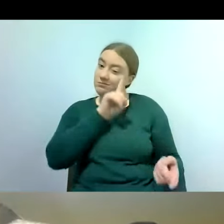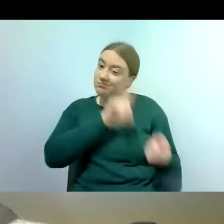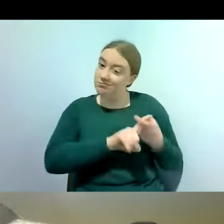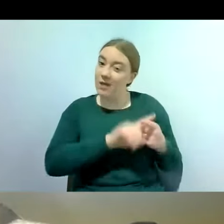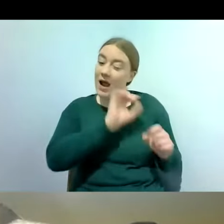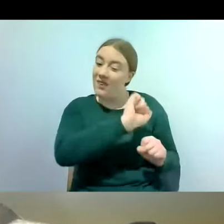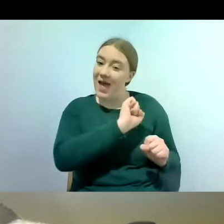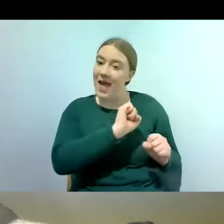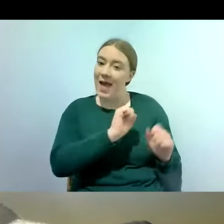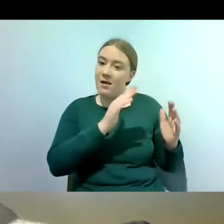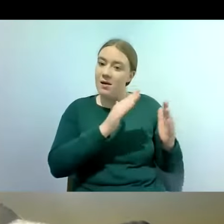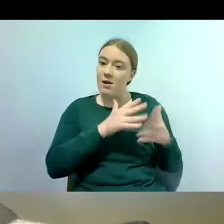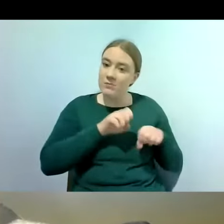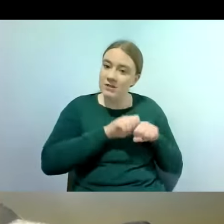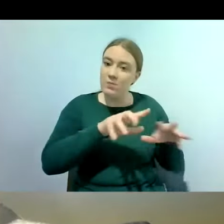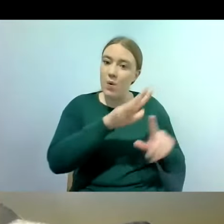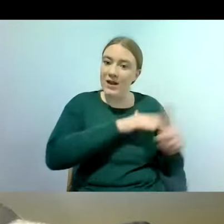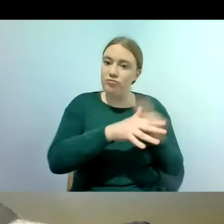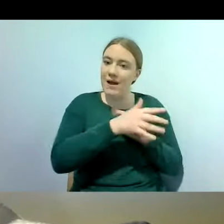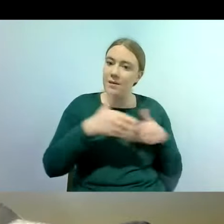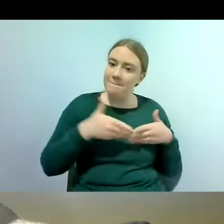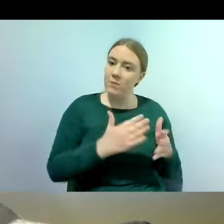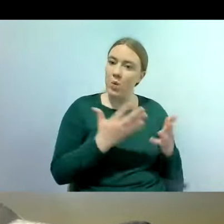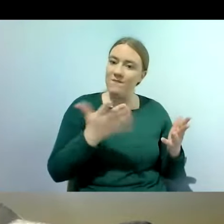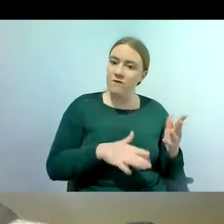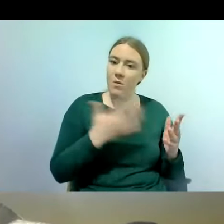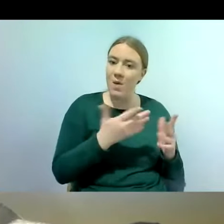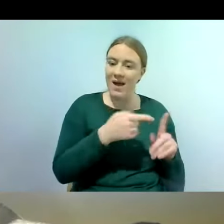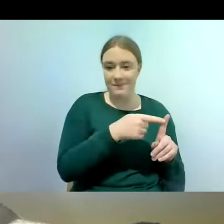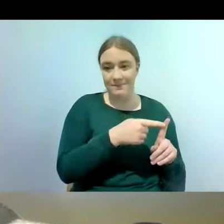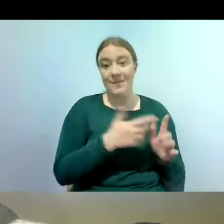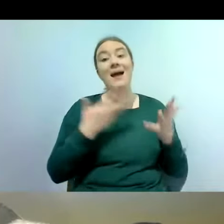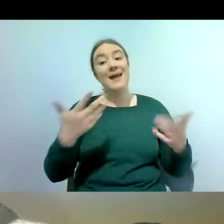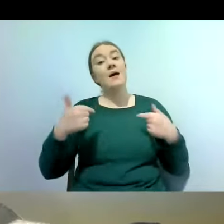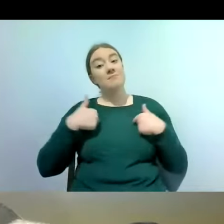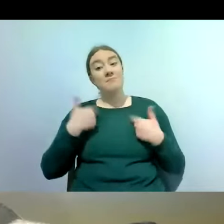i spent most of my time so for wrestling on about 20 shad but i haven't got much time to